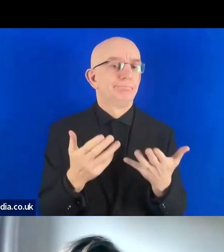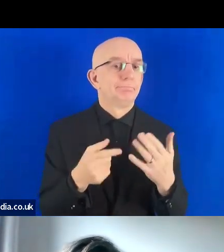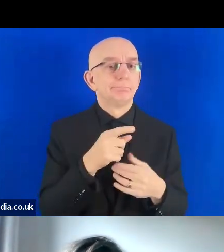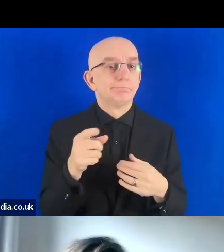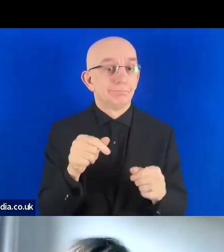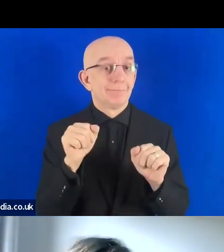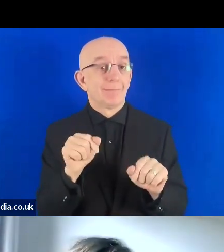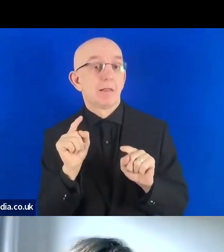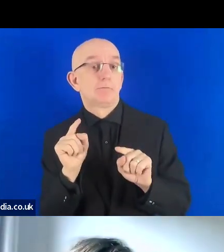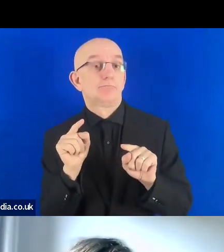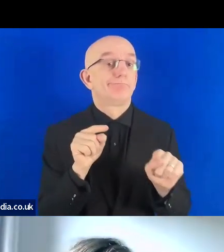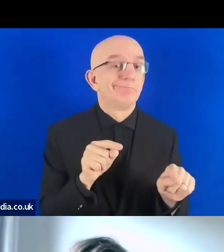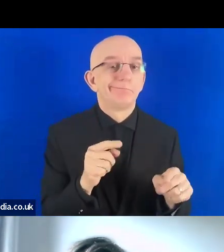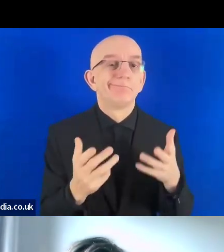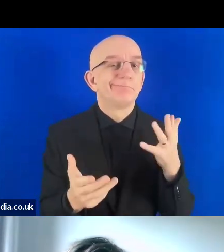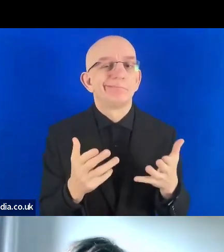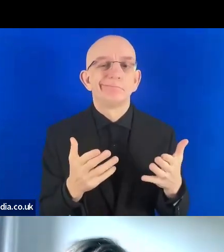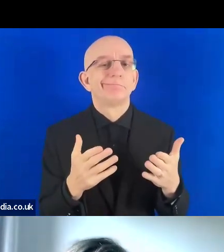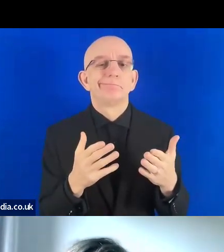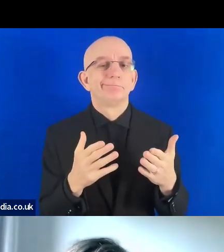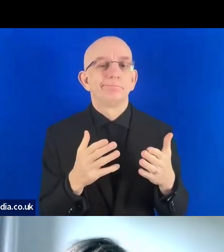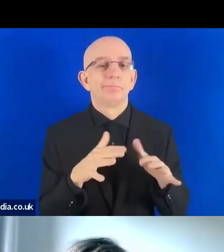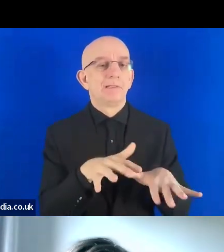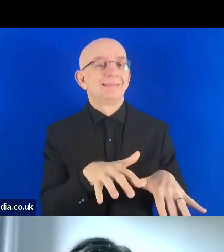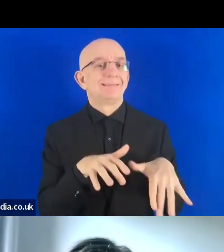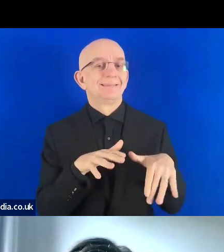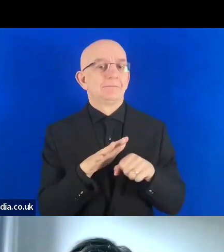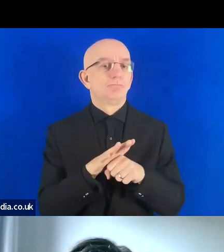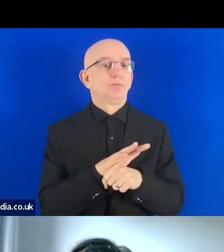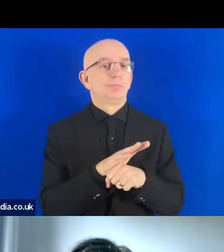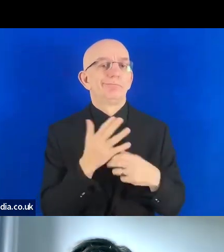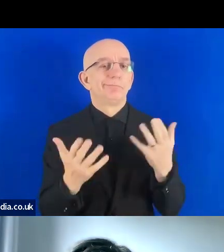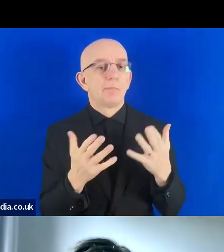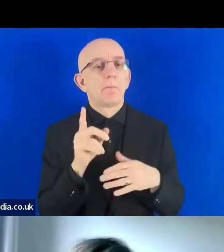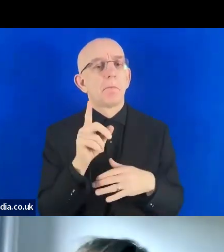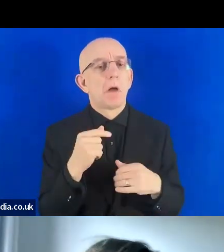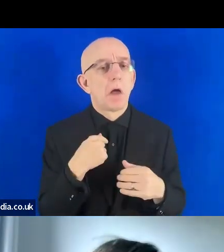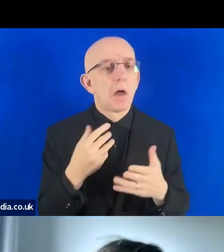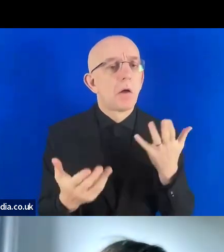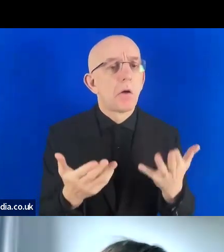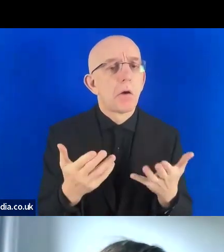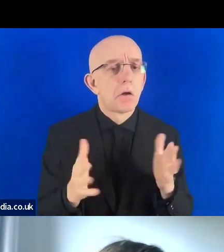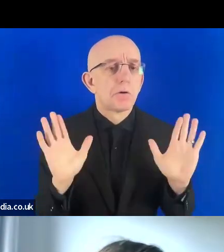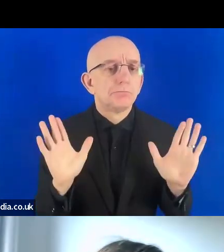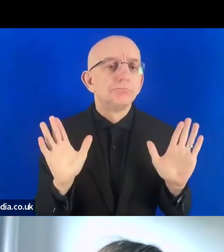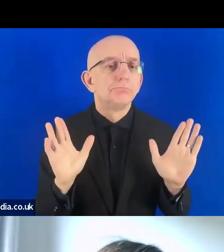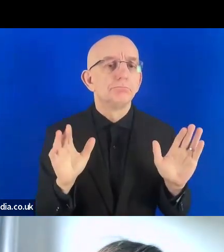But we also respect if you prefer not to do that. Absolutely. And I was going to say we also have brochures with maps